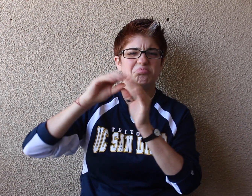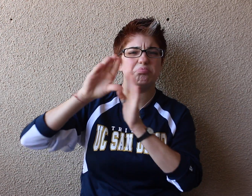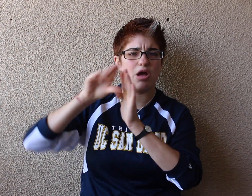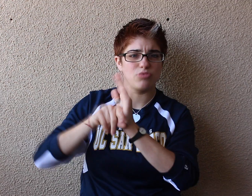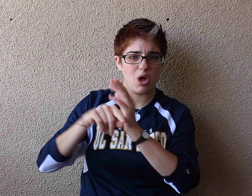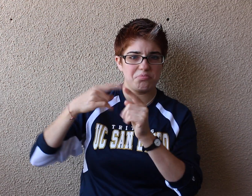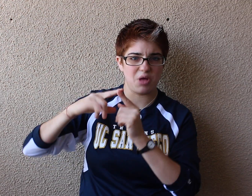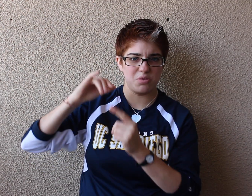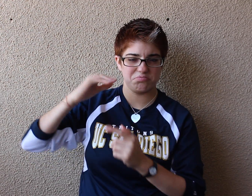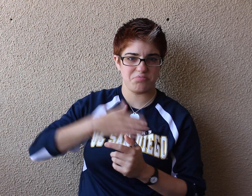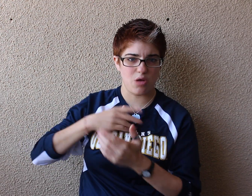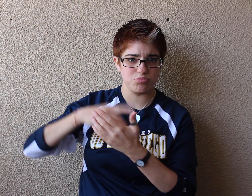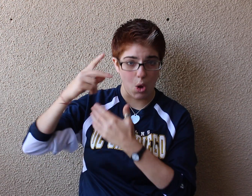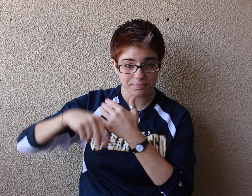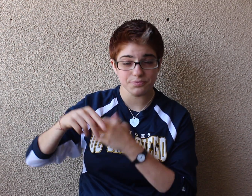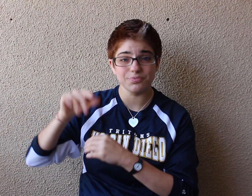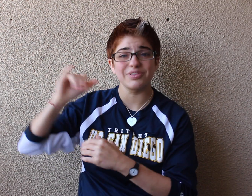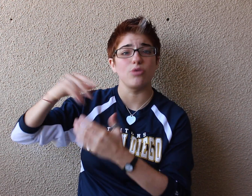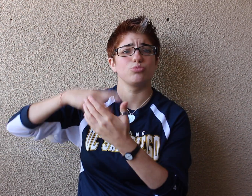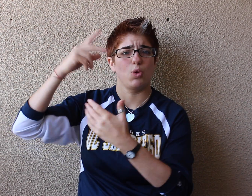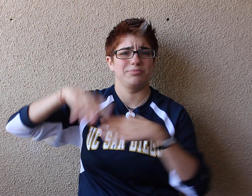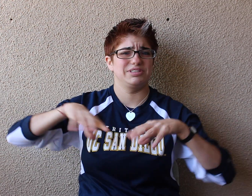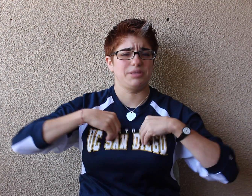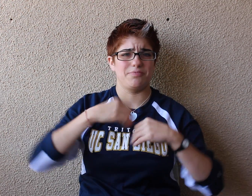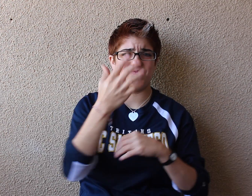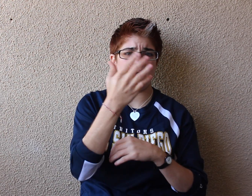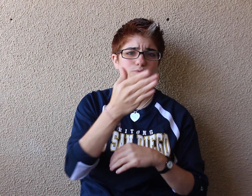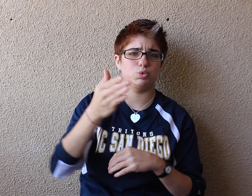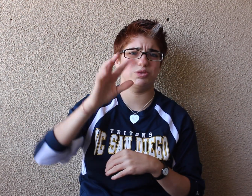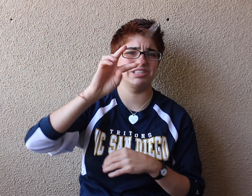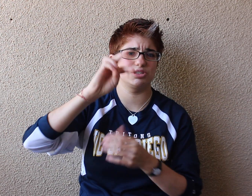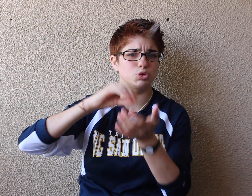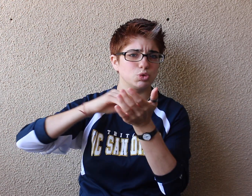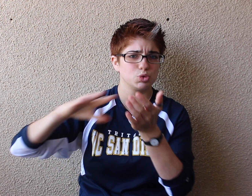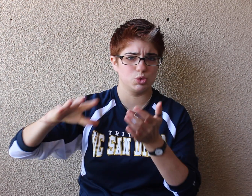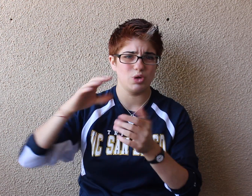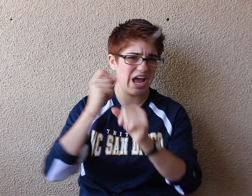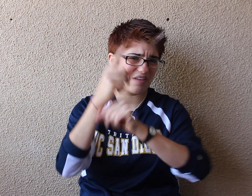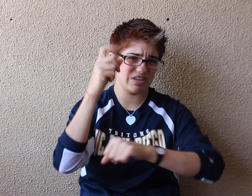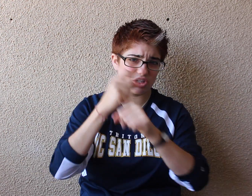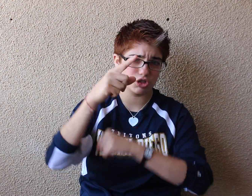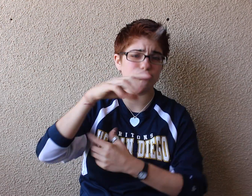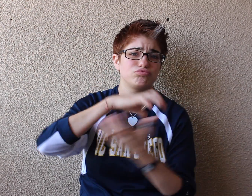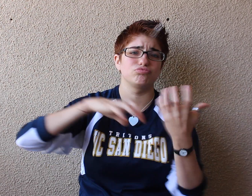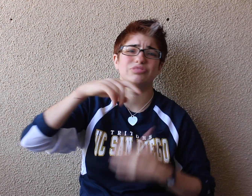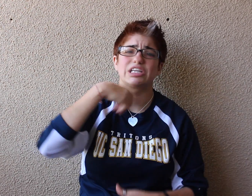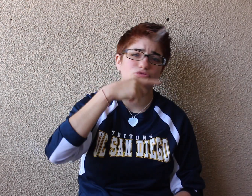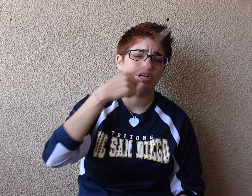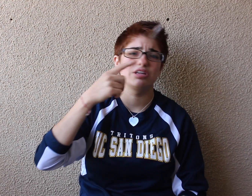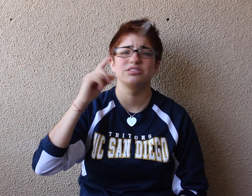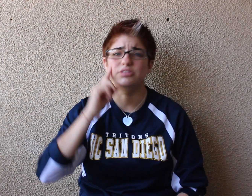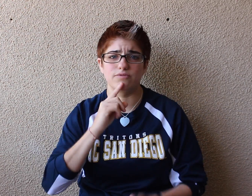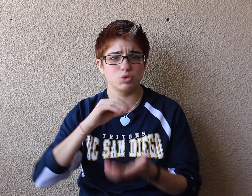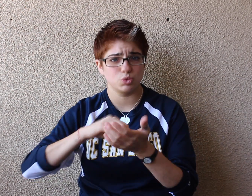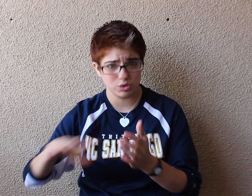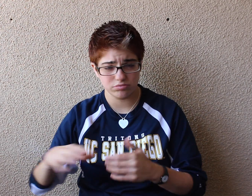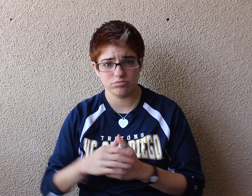I want to discuss some background information about my program. This program accepts about 5-6 students yearly, a combination of Deaf and hearing students.